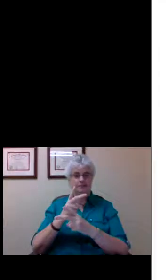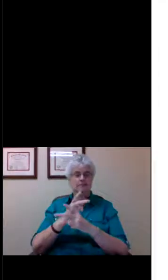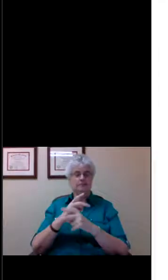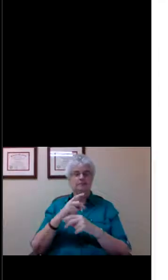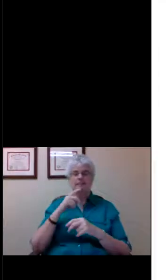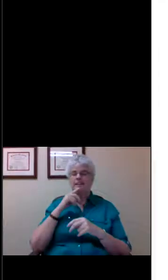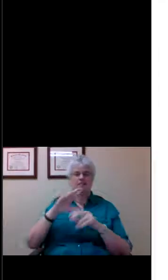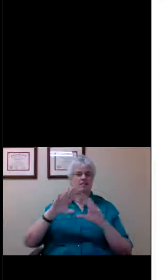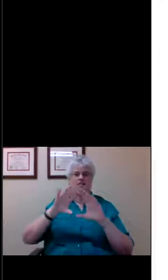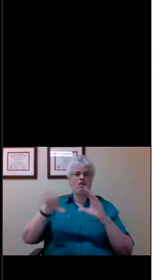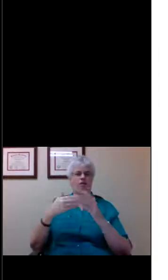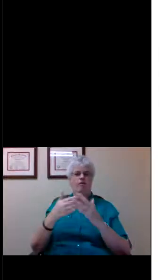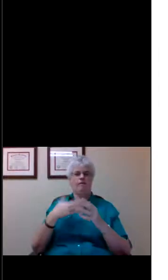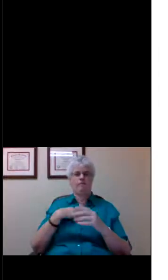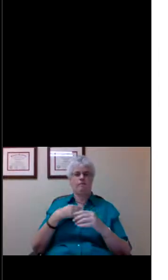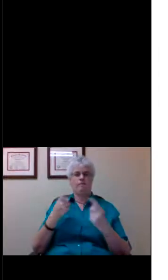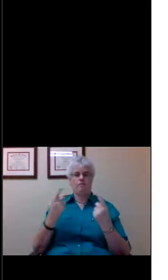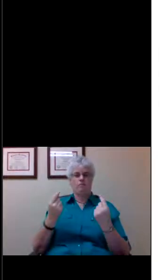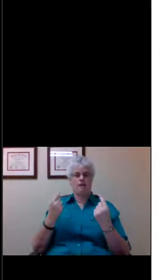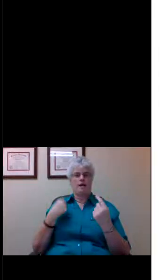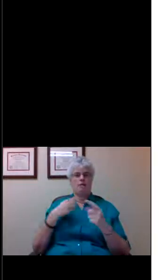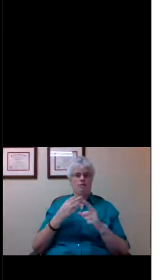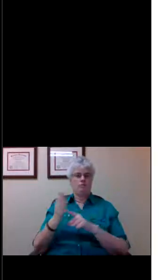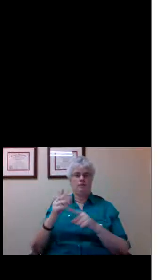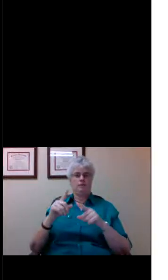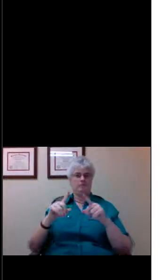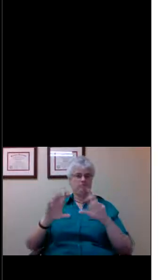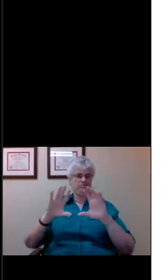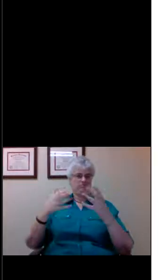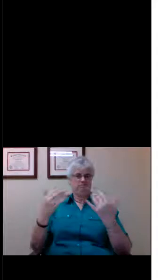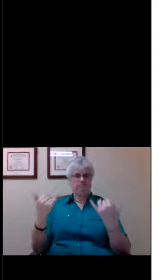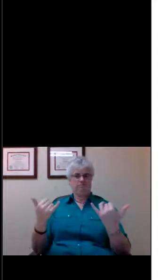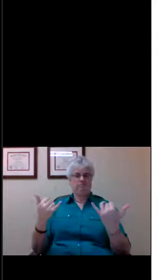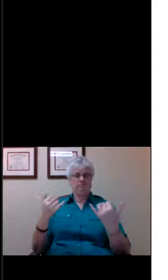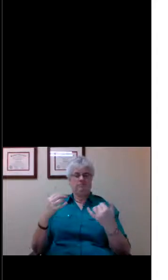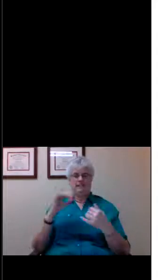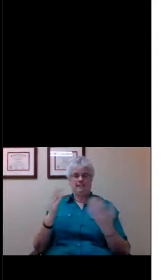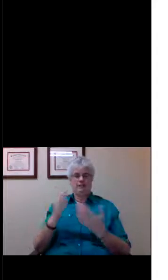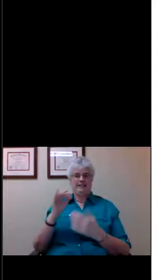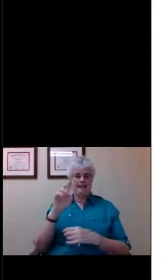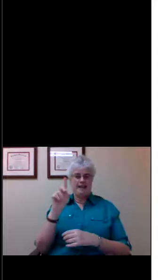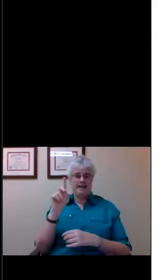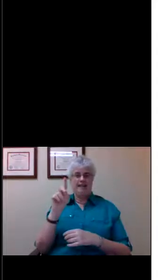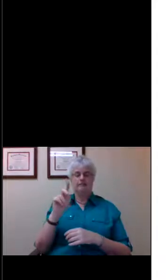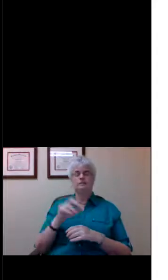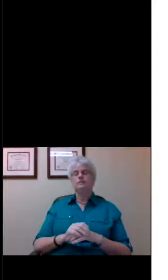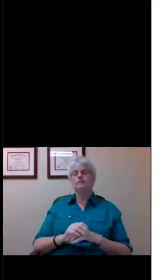And that's all of what we do and that's primarily what we're doing here in